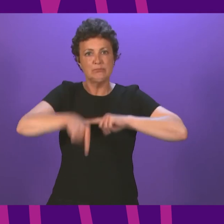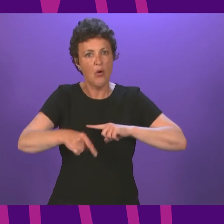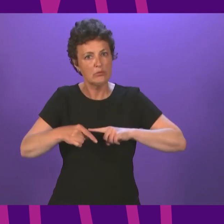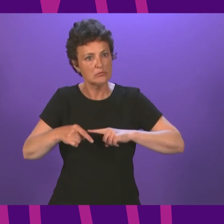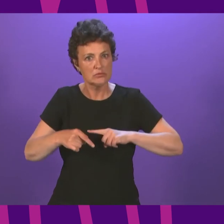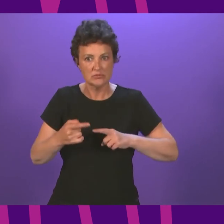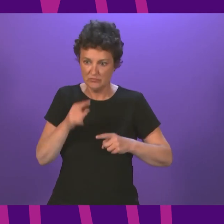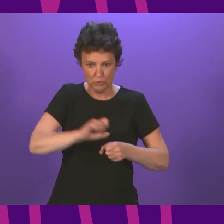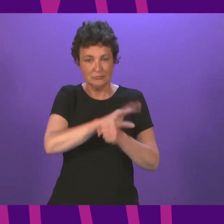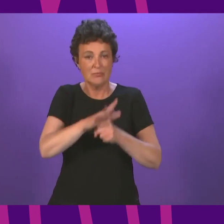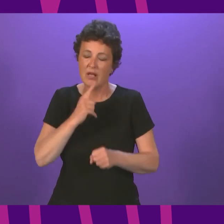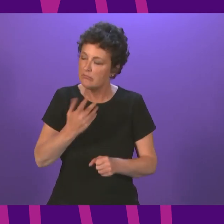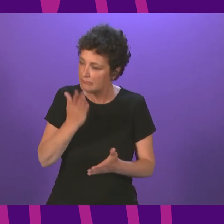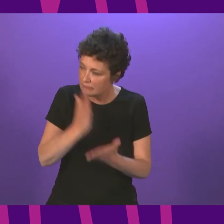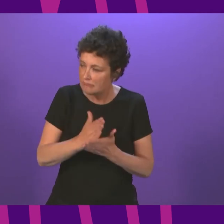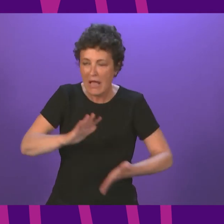did not hear a peep from either of those individuals in condemnation.